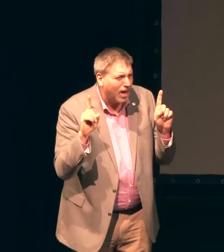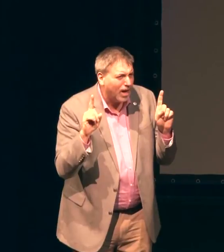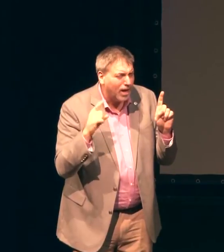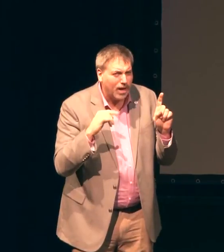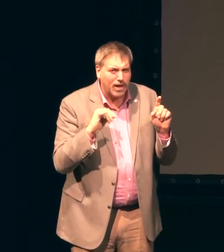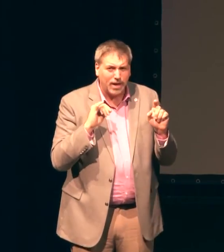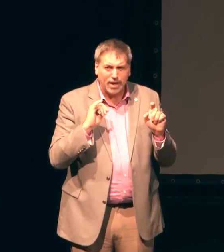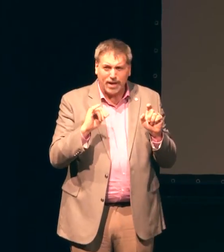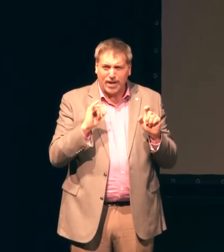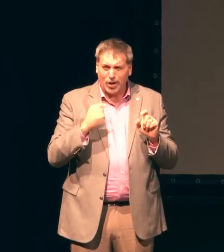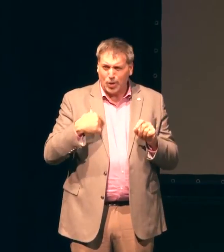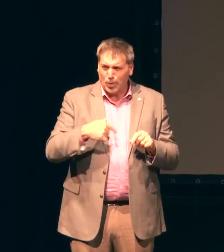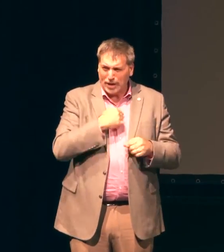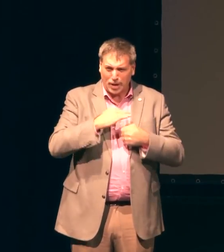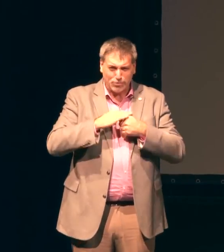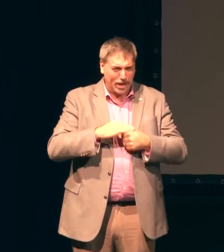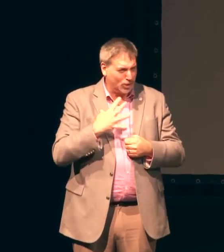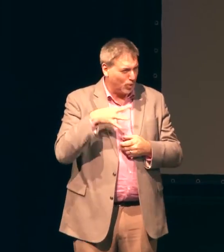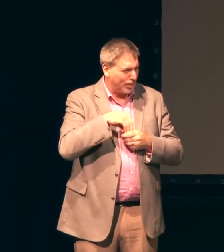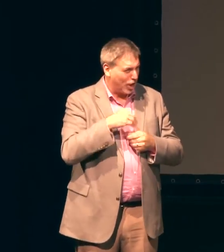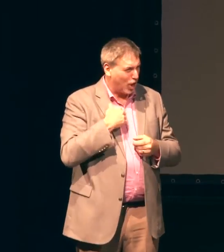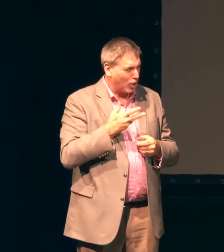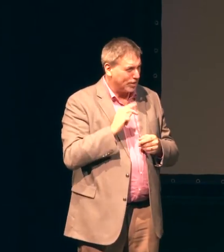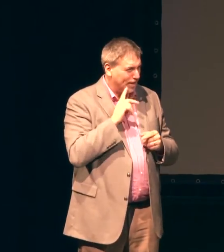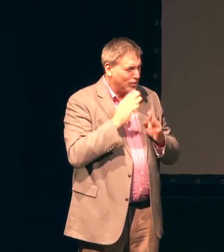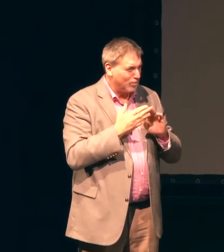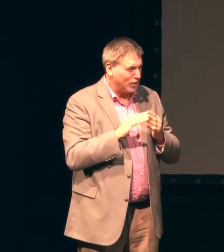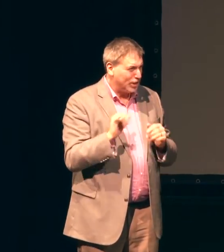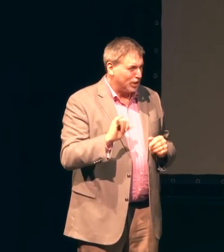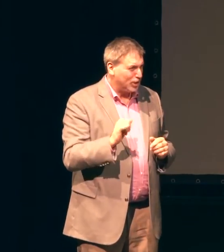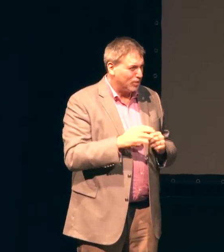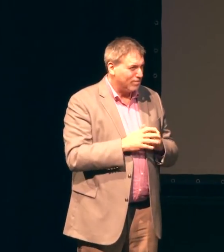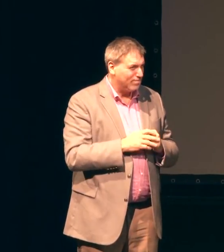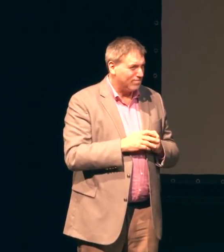we all have. But, we also have oppression within